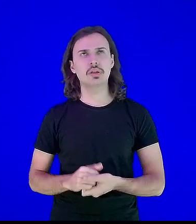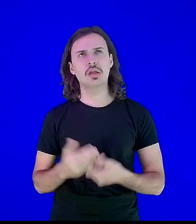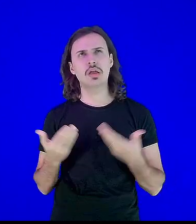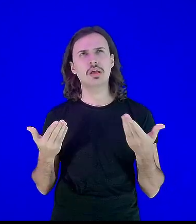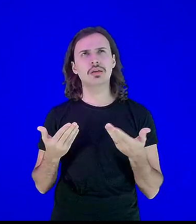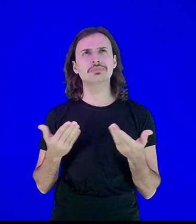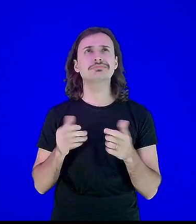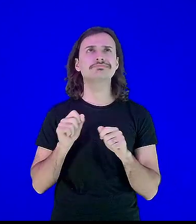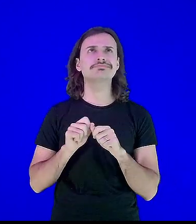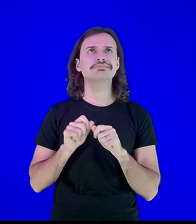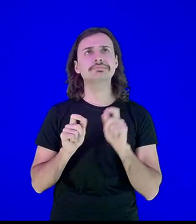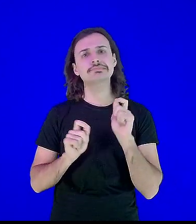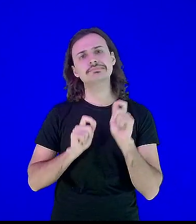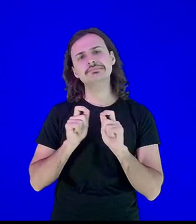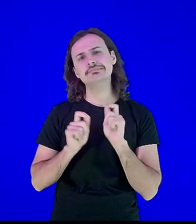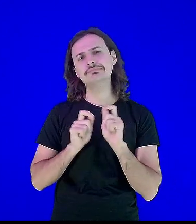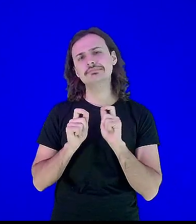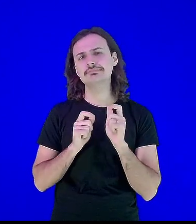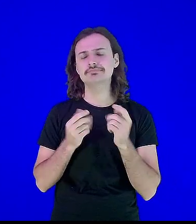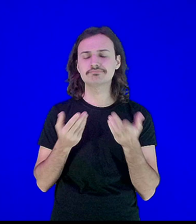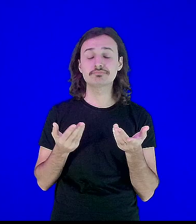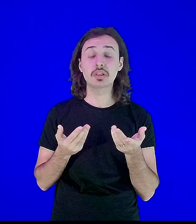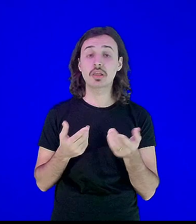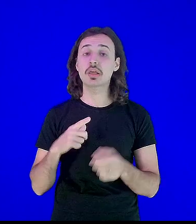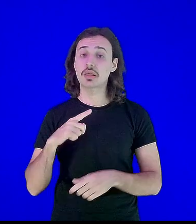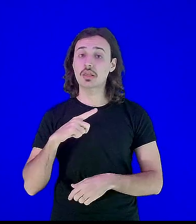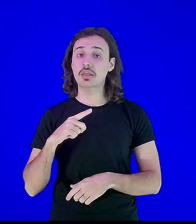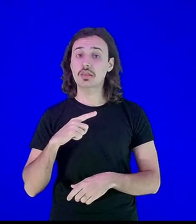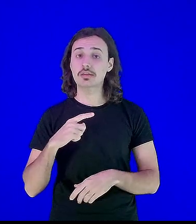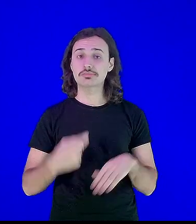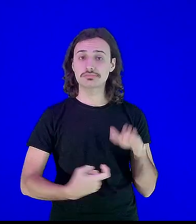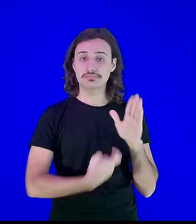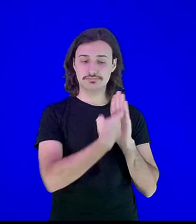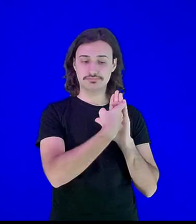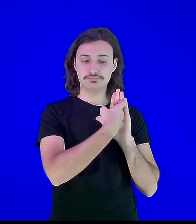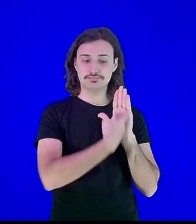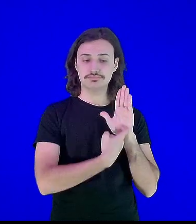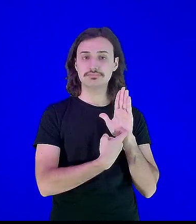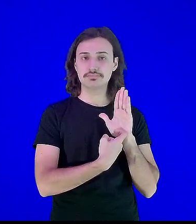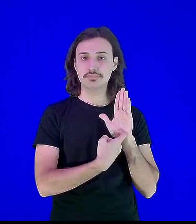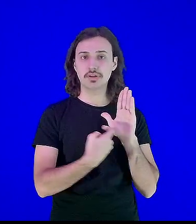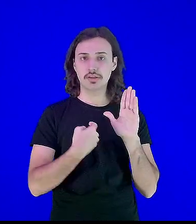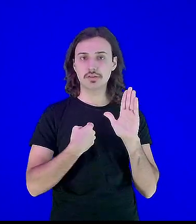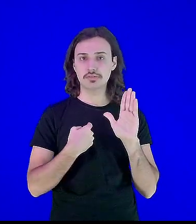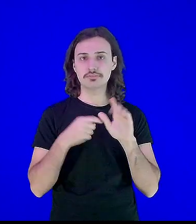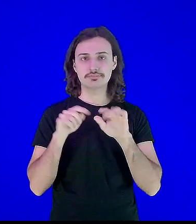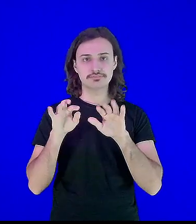I have a text I want to write here so, let's start